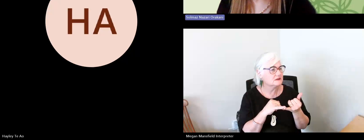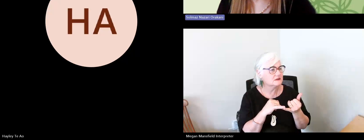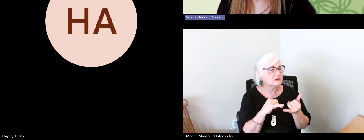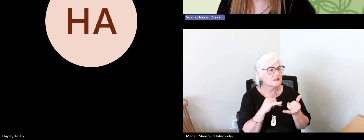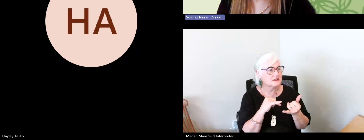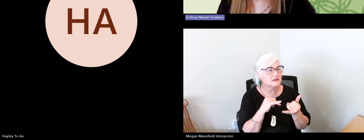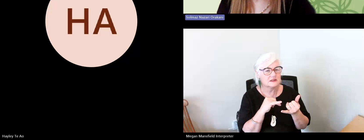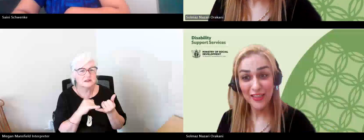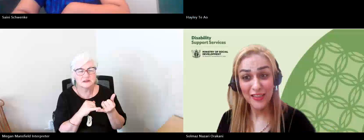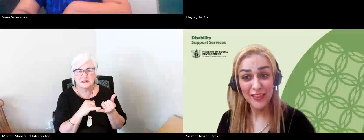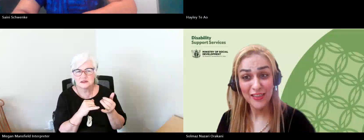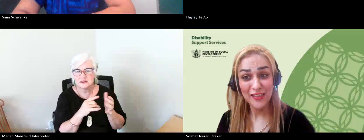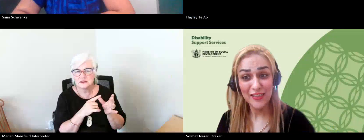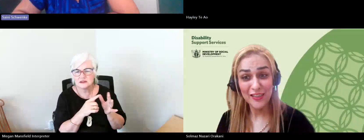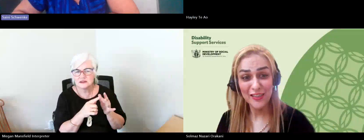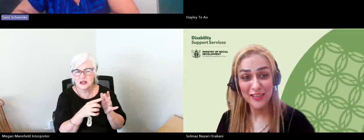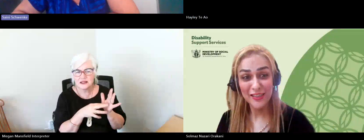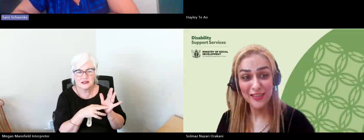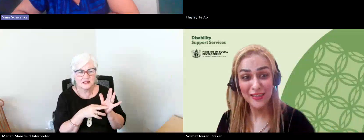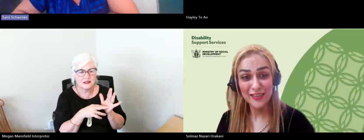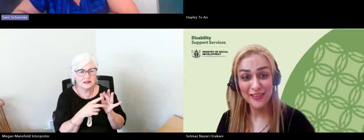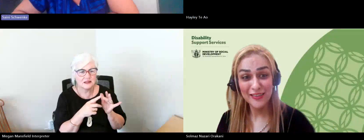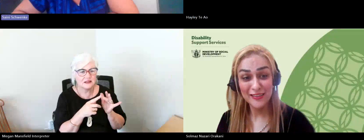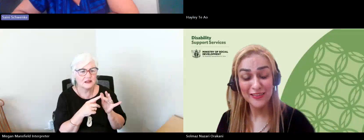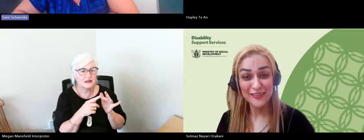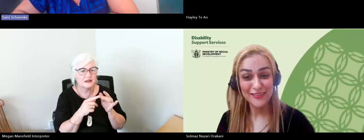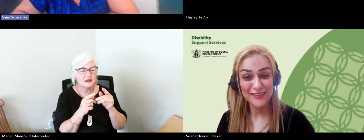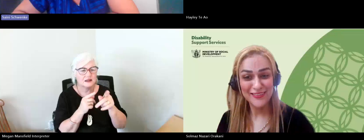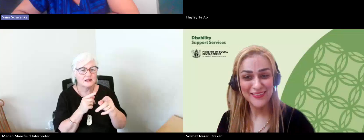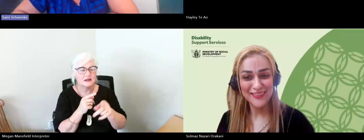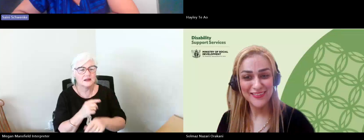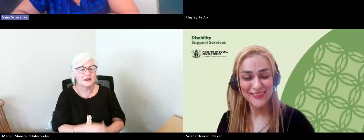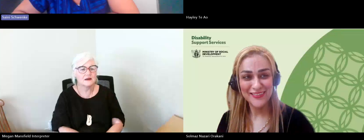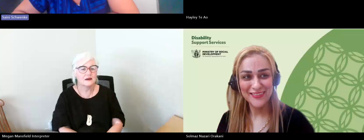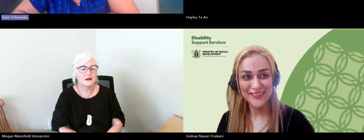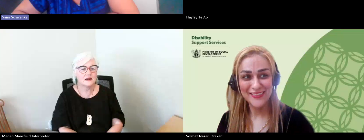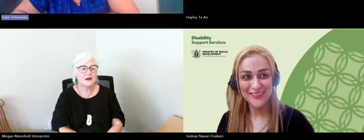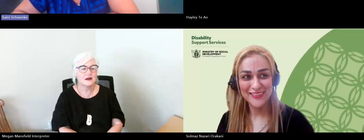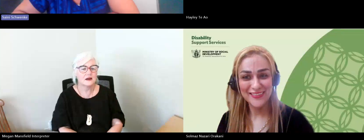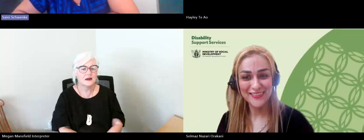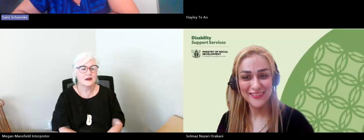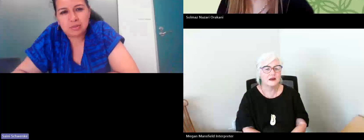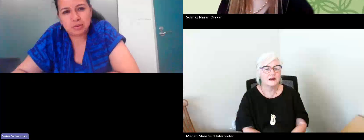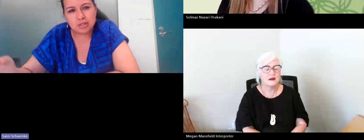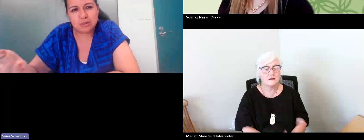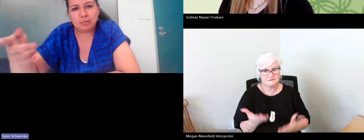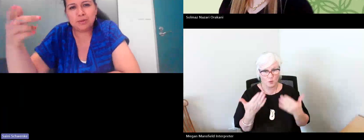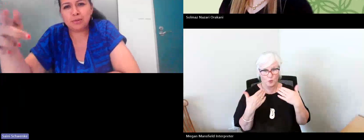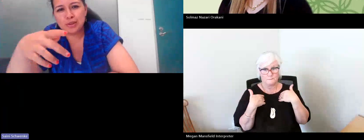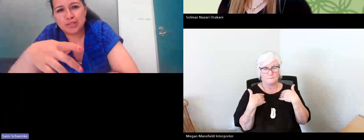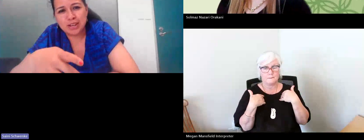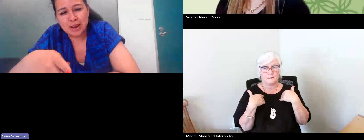[Saini Schwenke - Speaking] I think for me would be the rights for people is